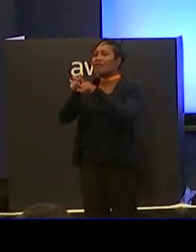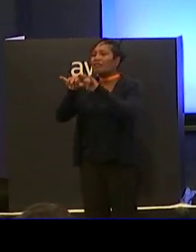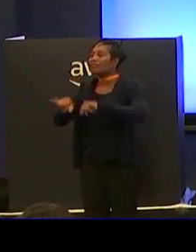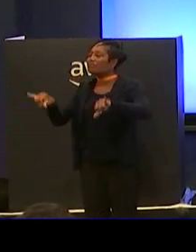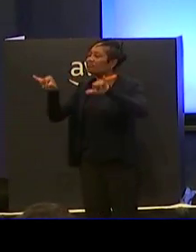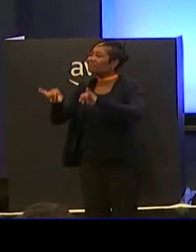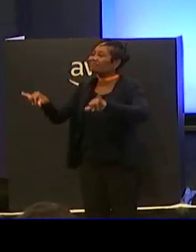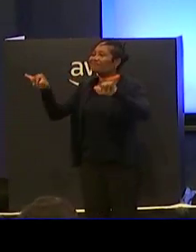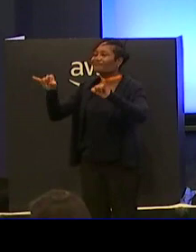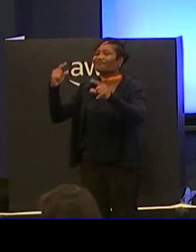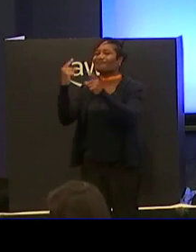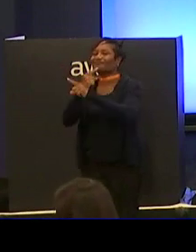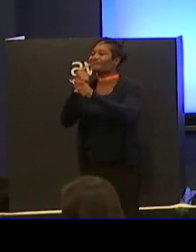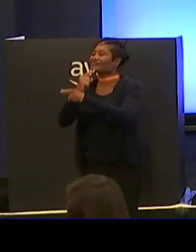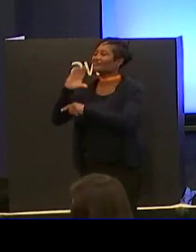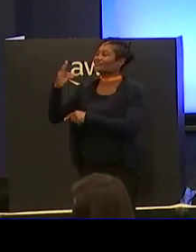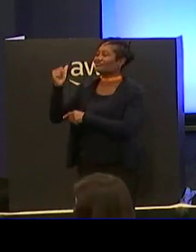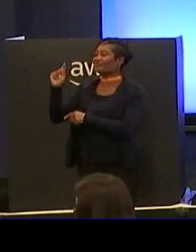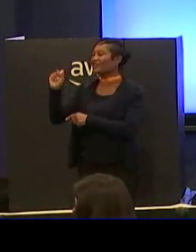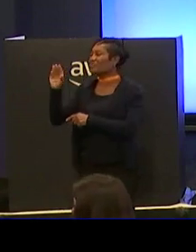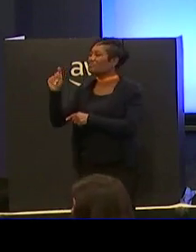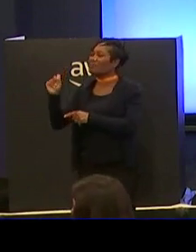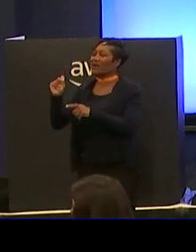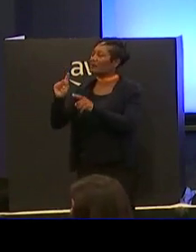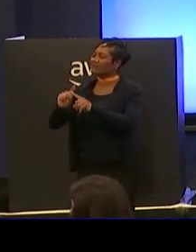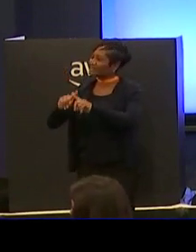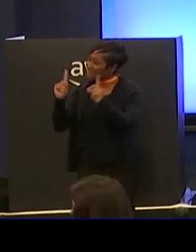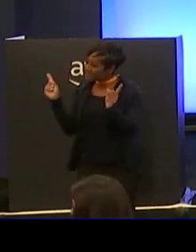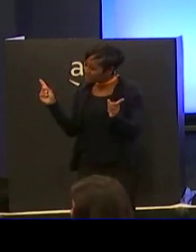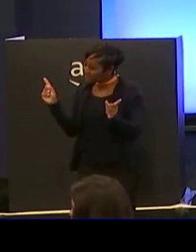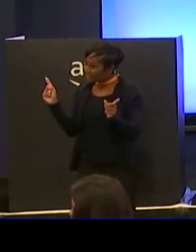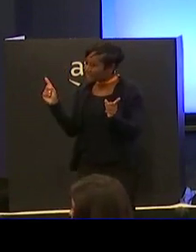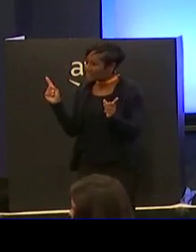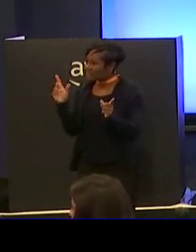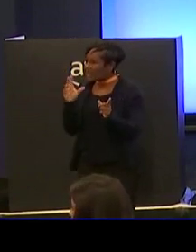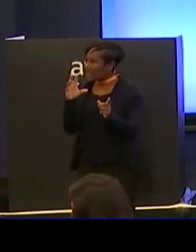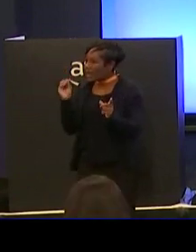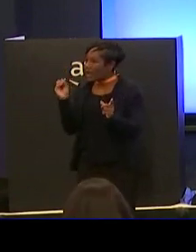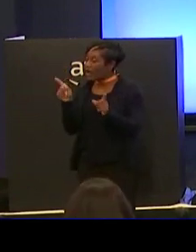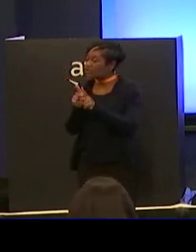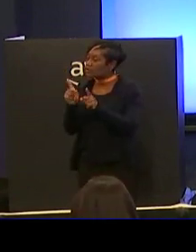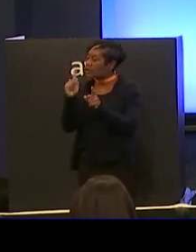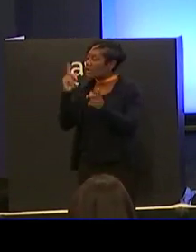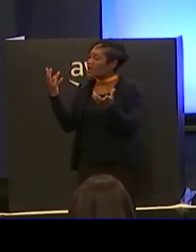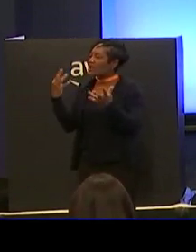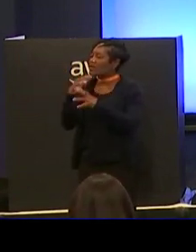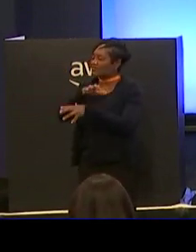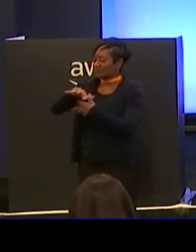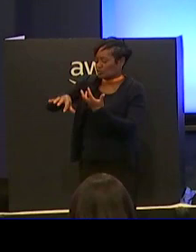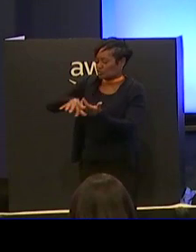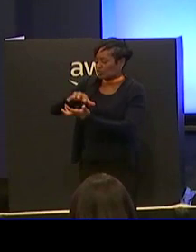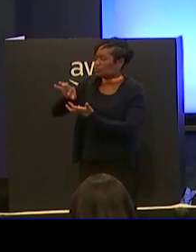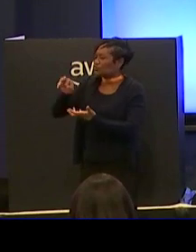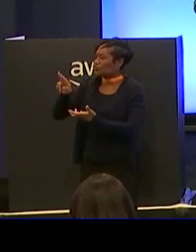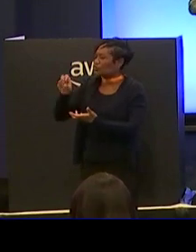chatbot application. Also being a fusion of different ML and AI services